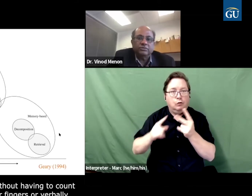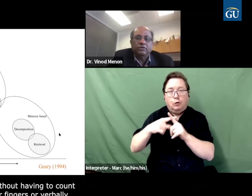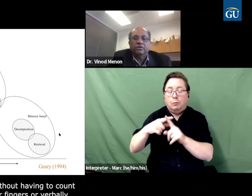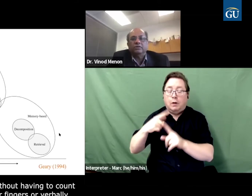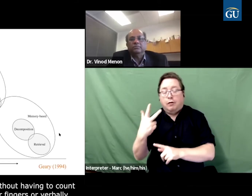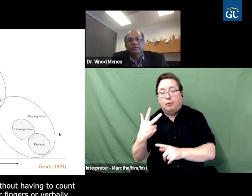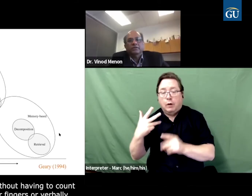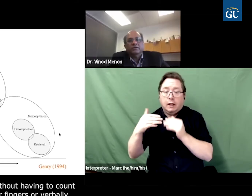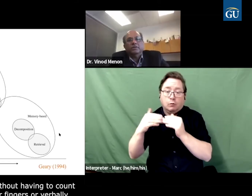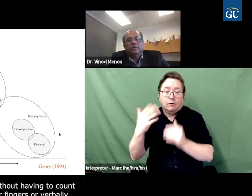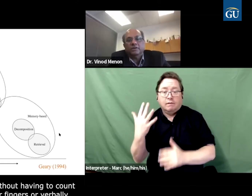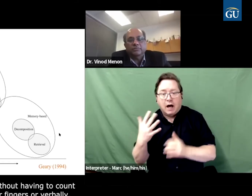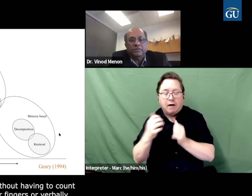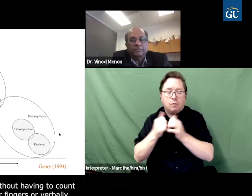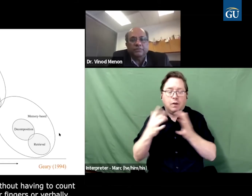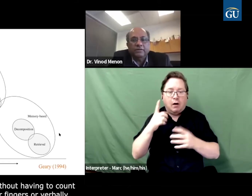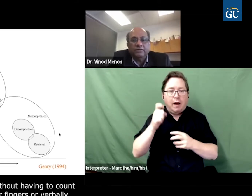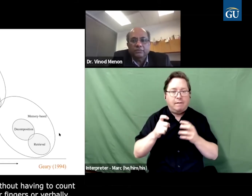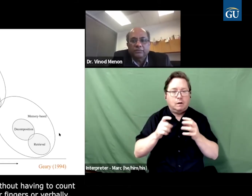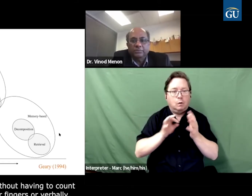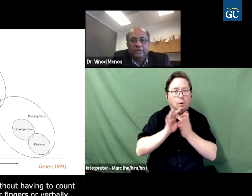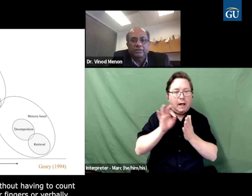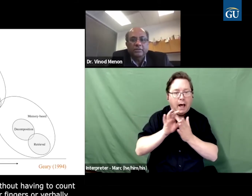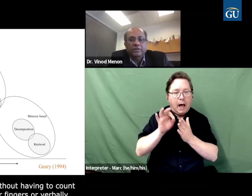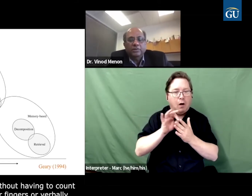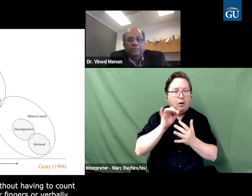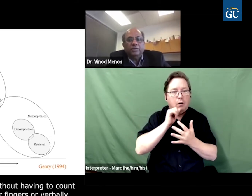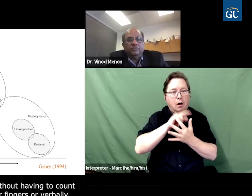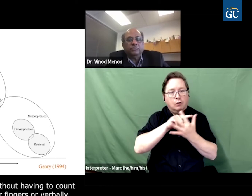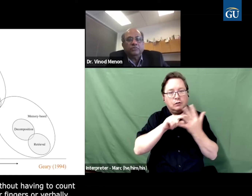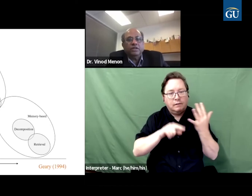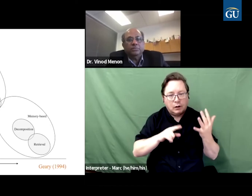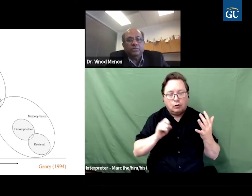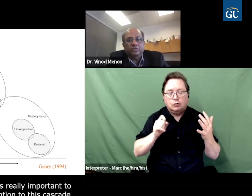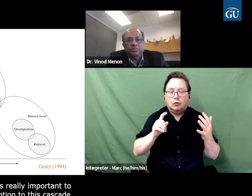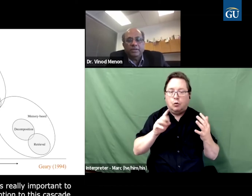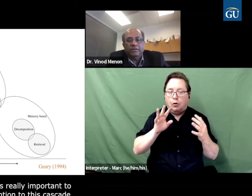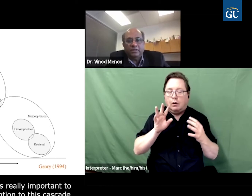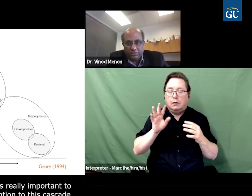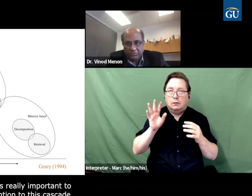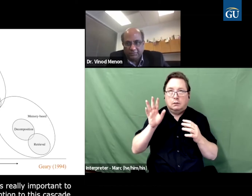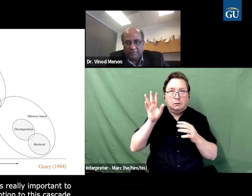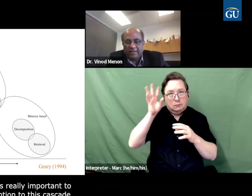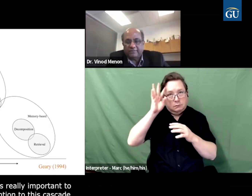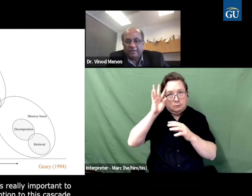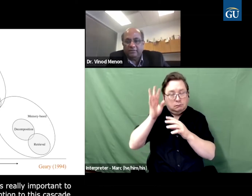having to count or with your fingers or verbally but so